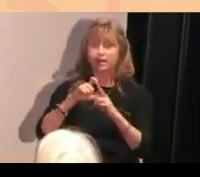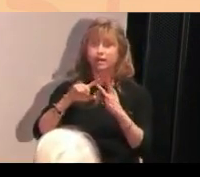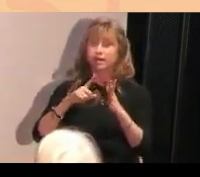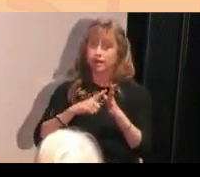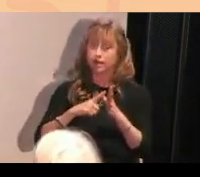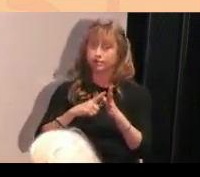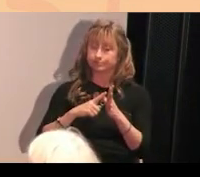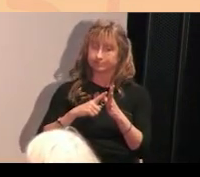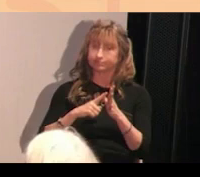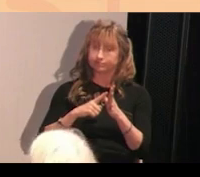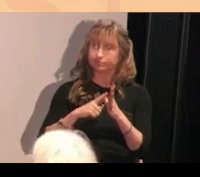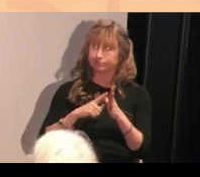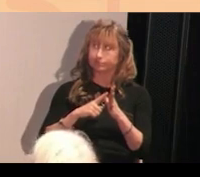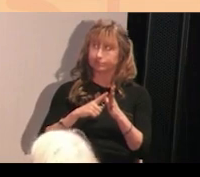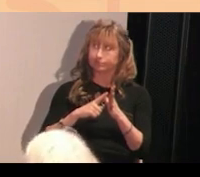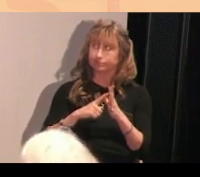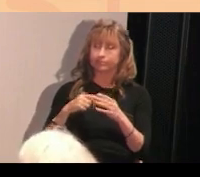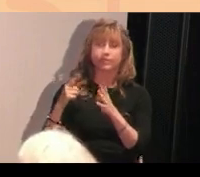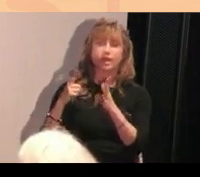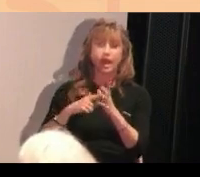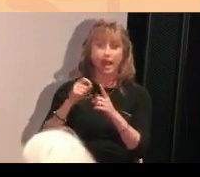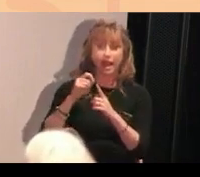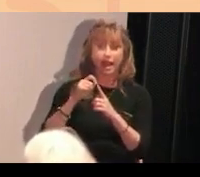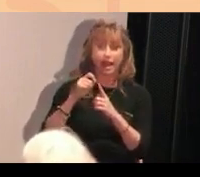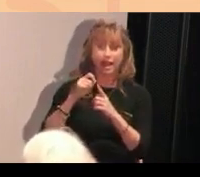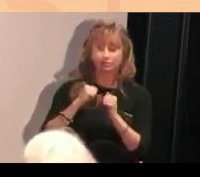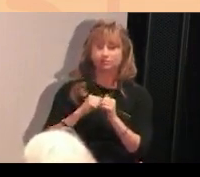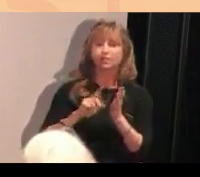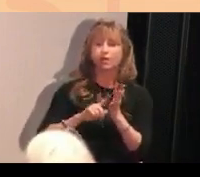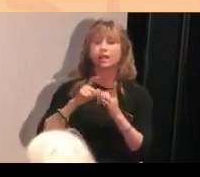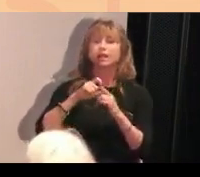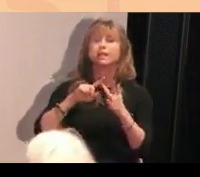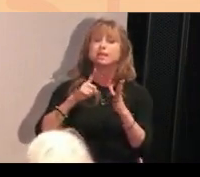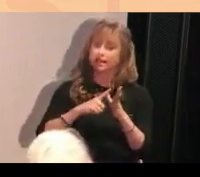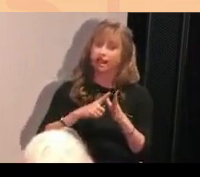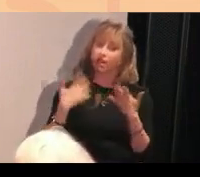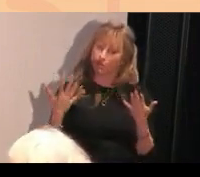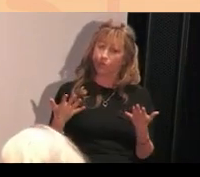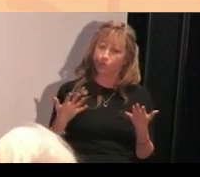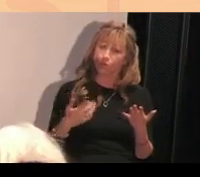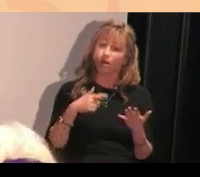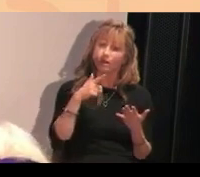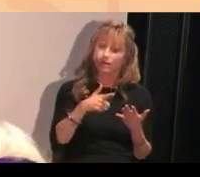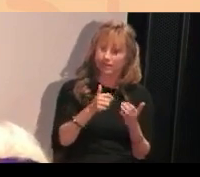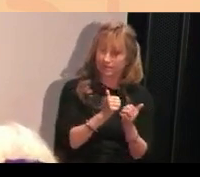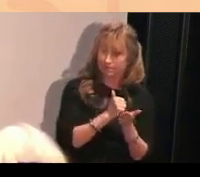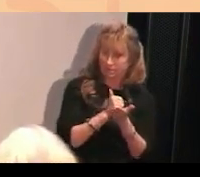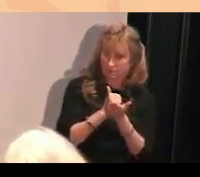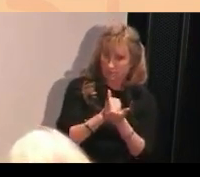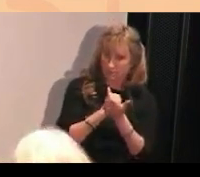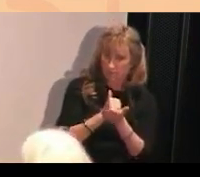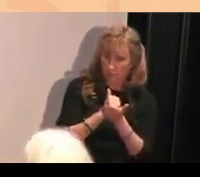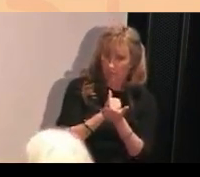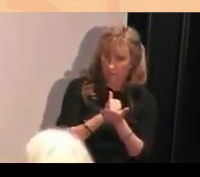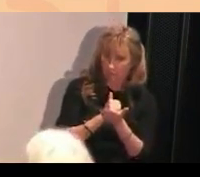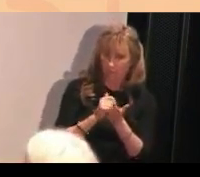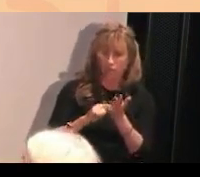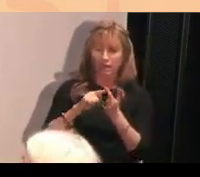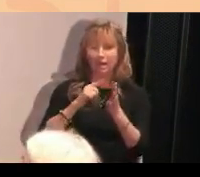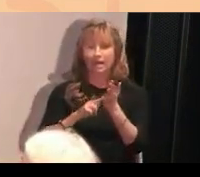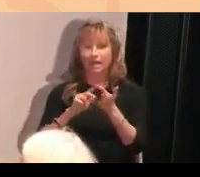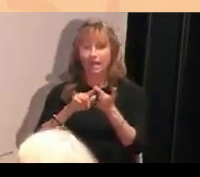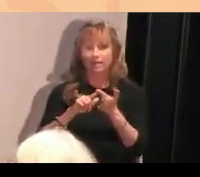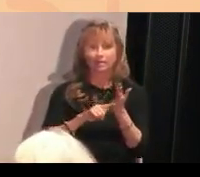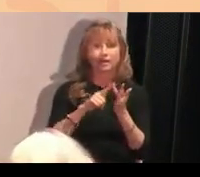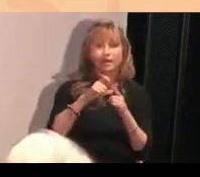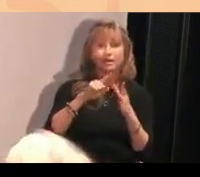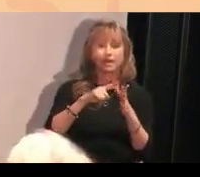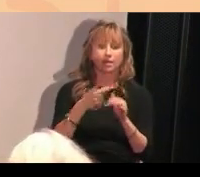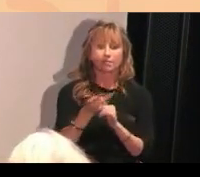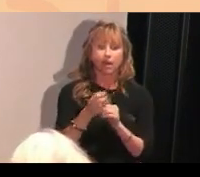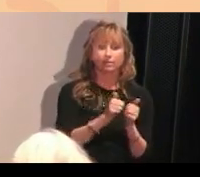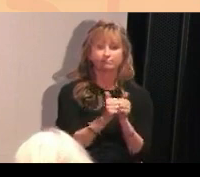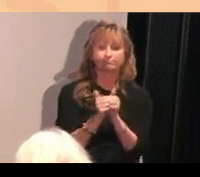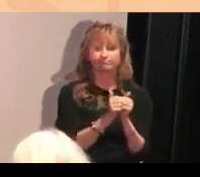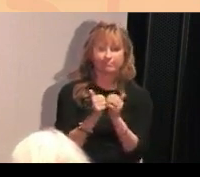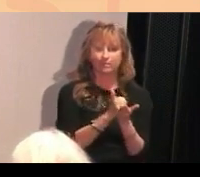aptly, aptly complemented and supported by Leanne Buckskin and of course you know because we're all